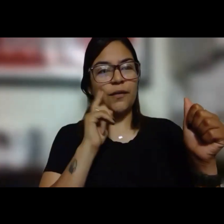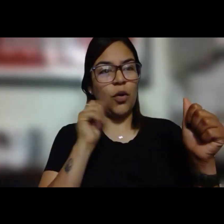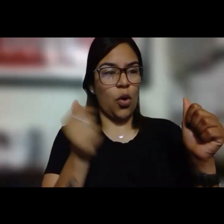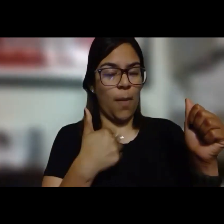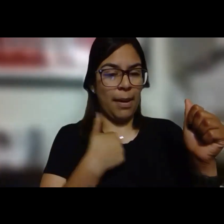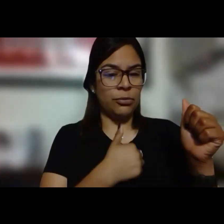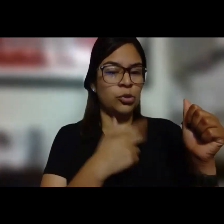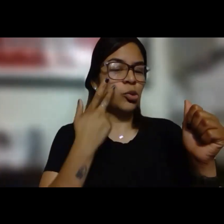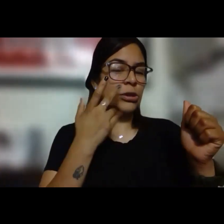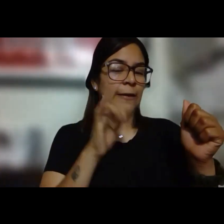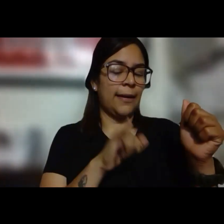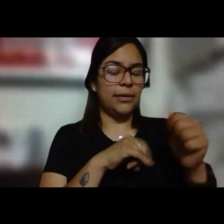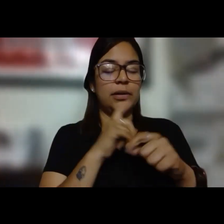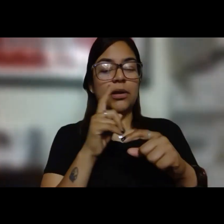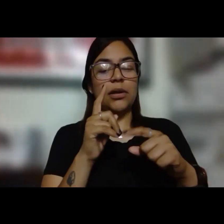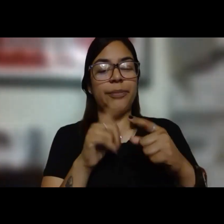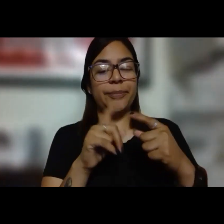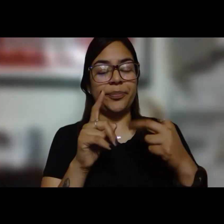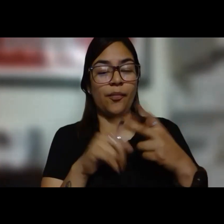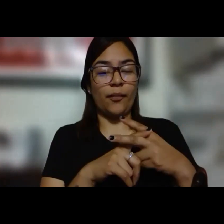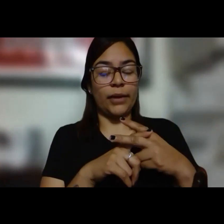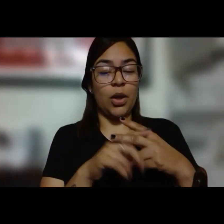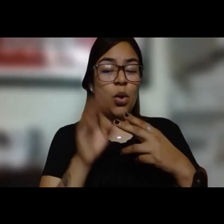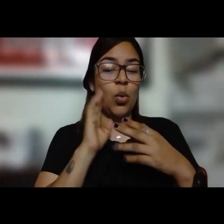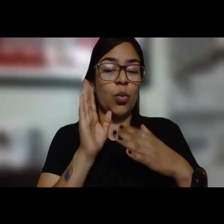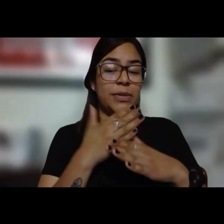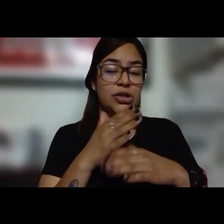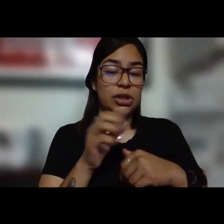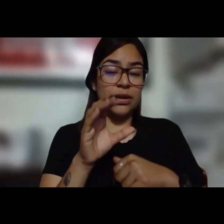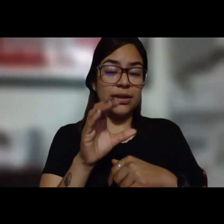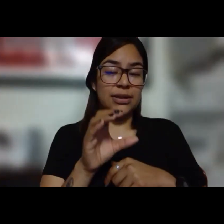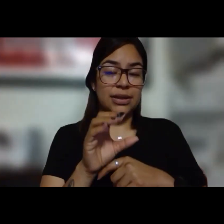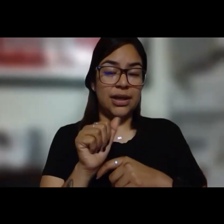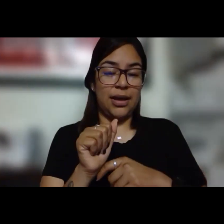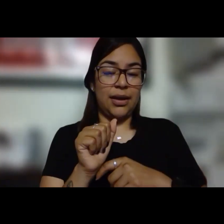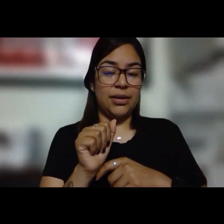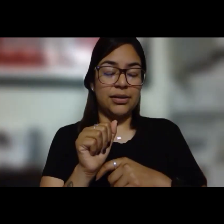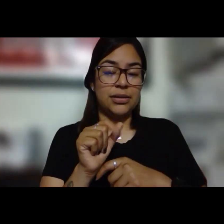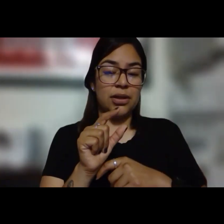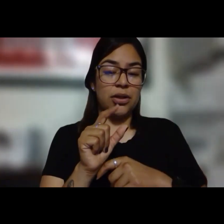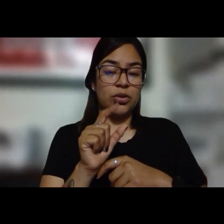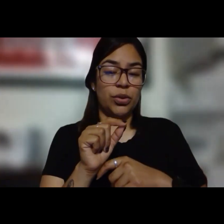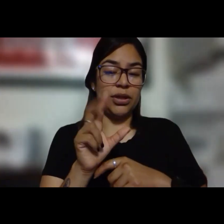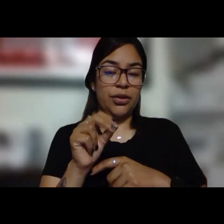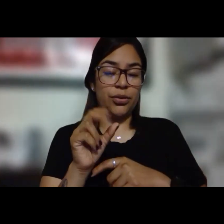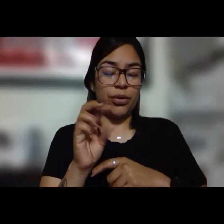the ca 2030 web link to all the materials that Susan also had emailed to me already um we'll